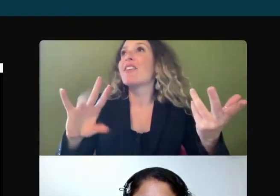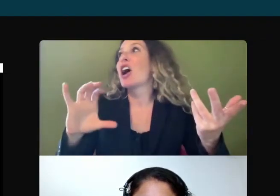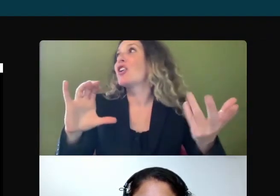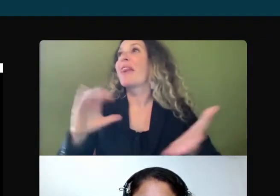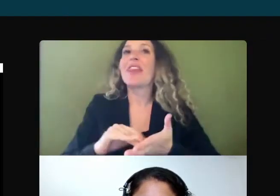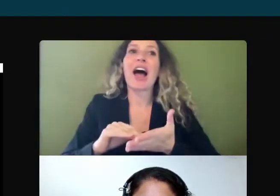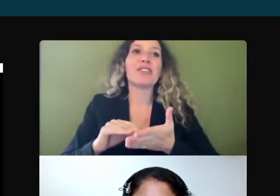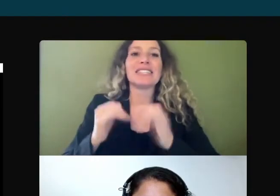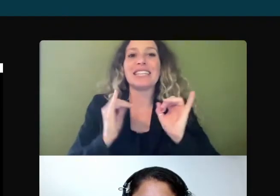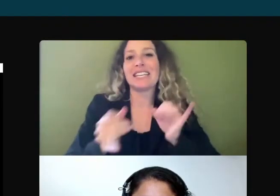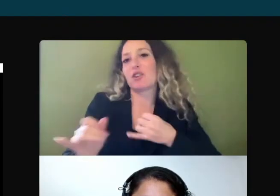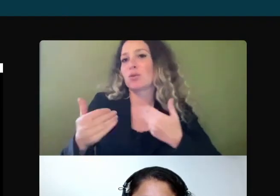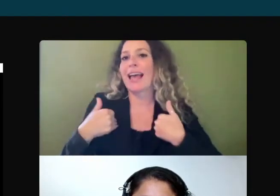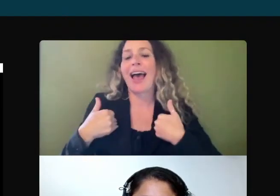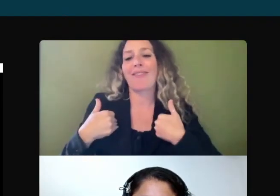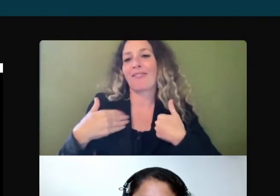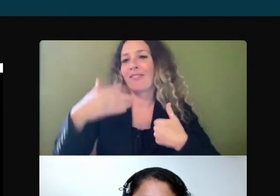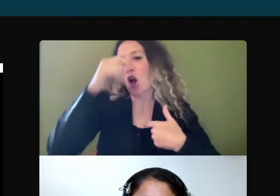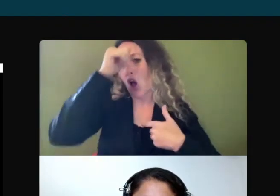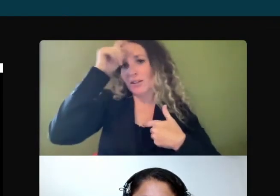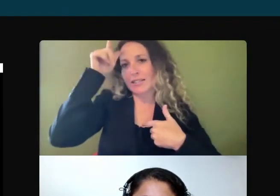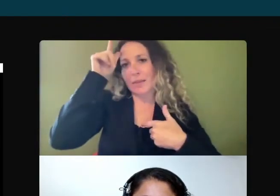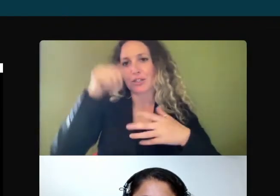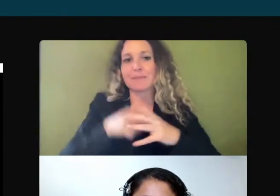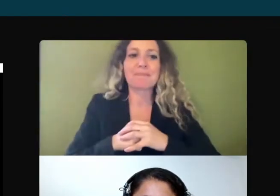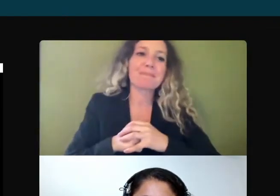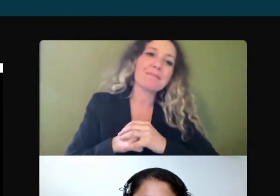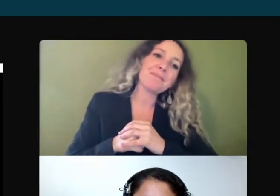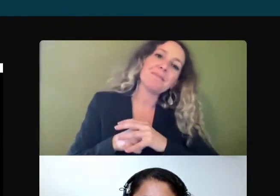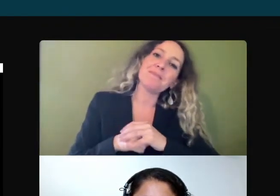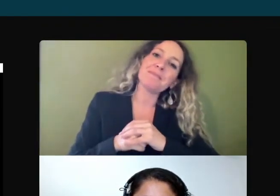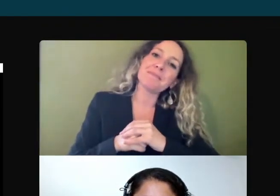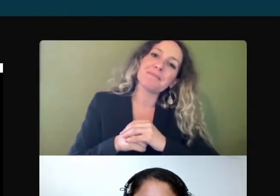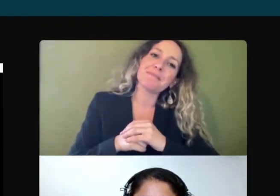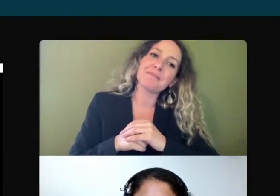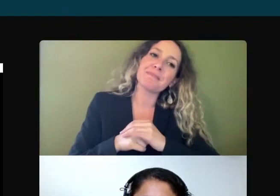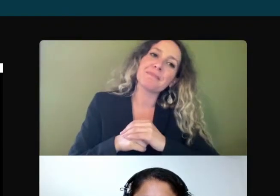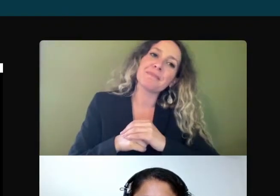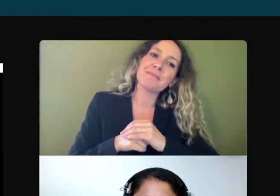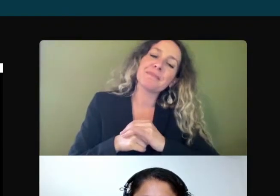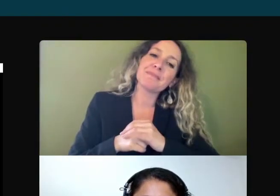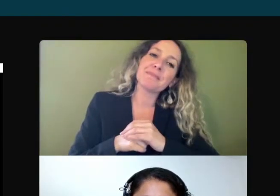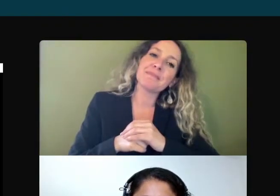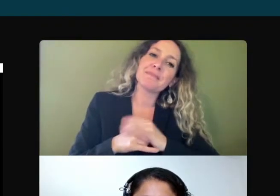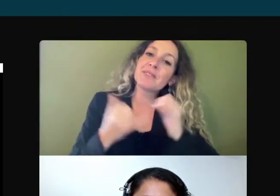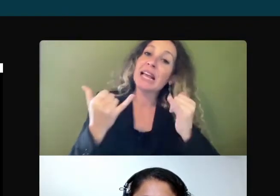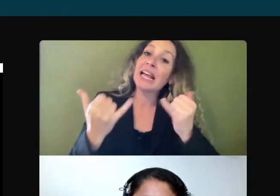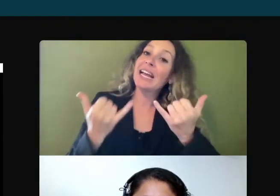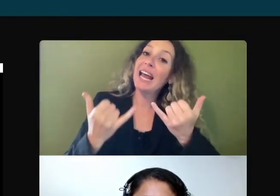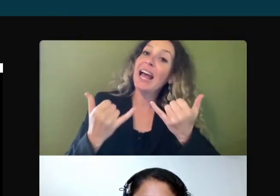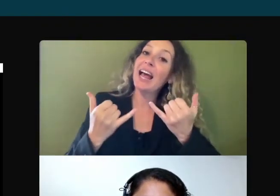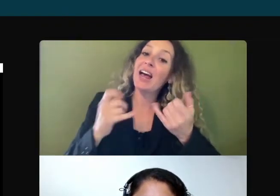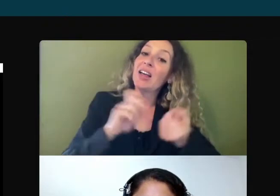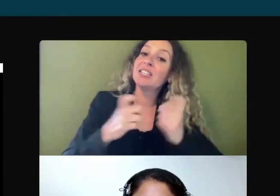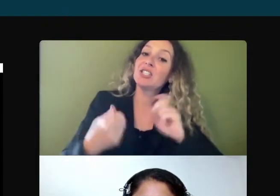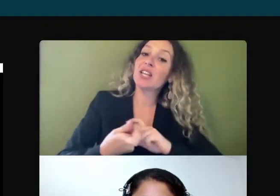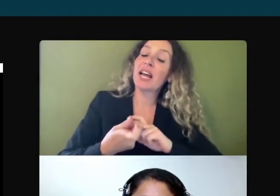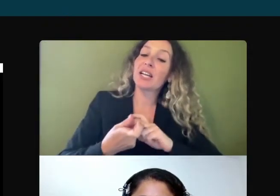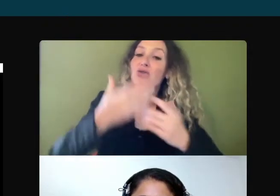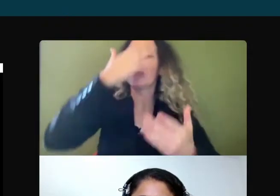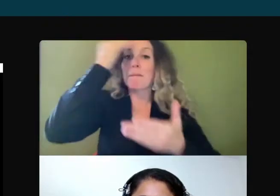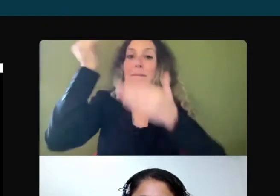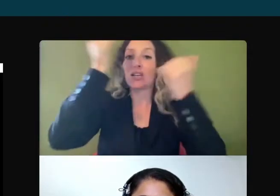disease. And now let's turn to considering how dementia impacts functioning and how this